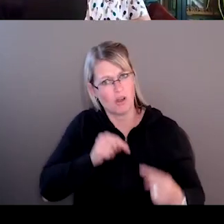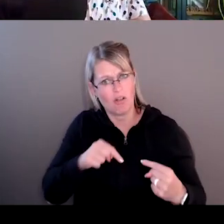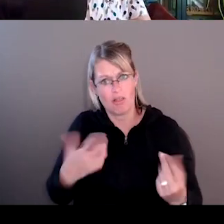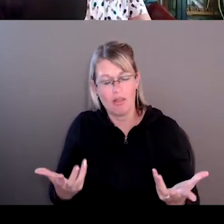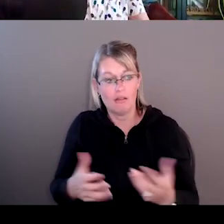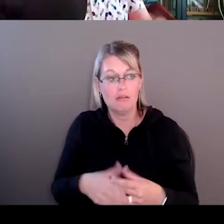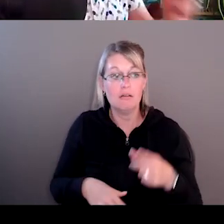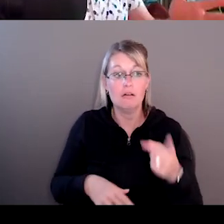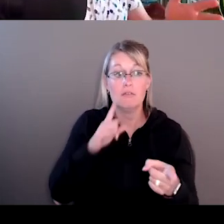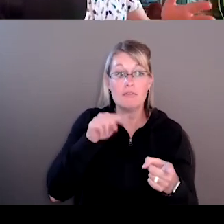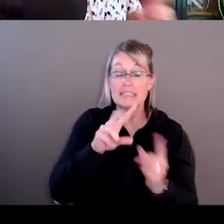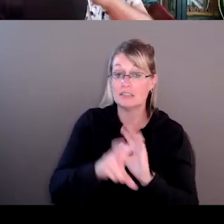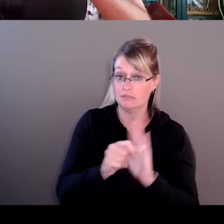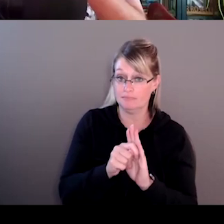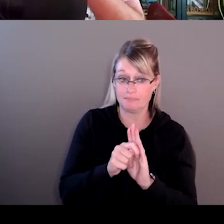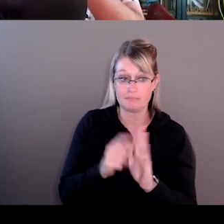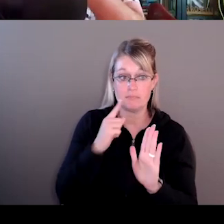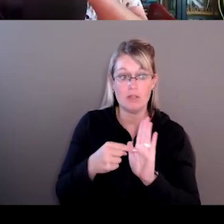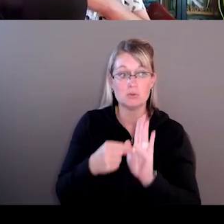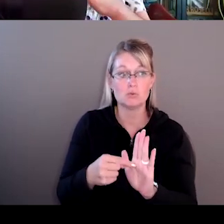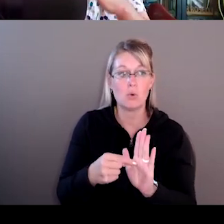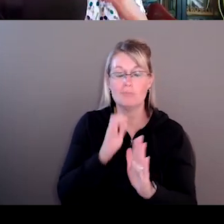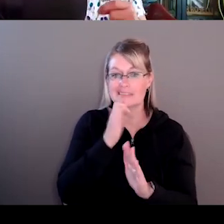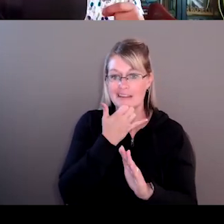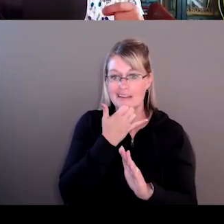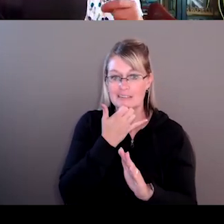This video, I am demonstrating the mistakes with scroll snap that you